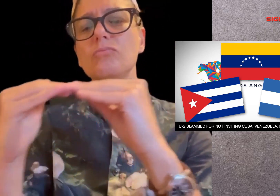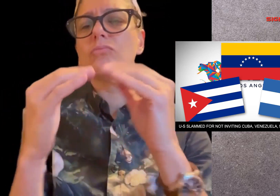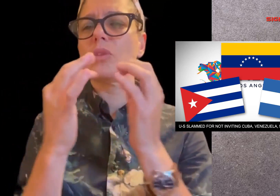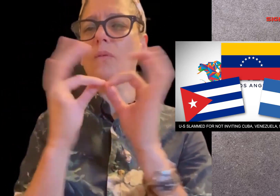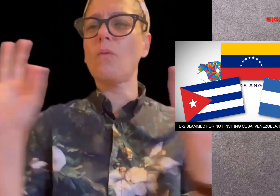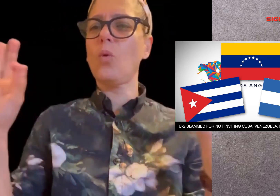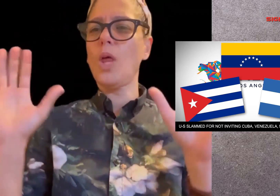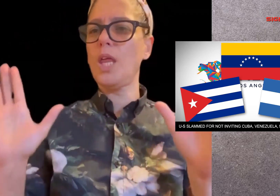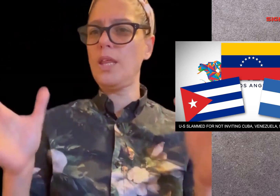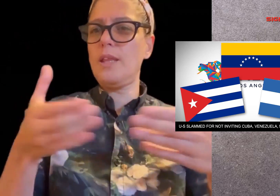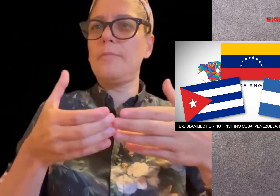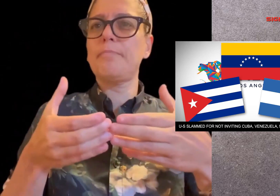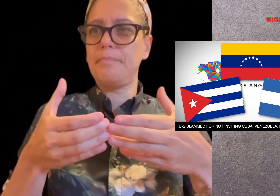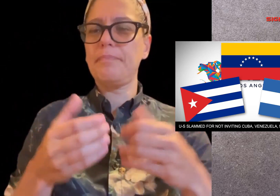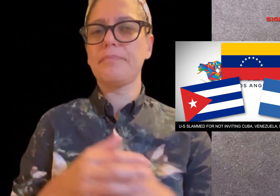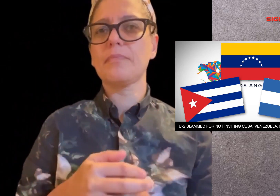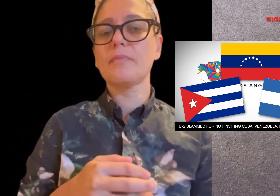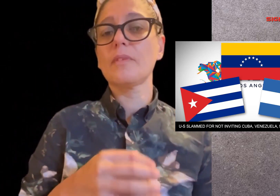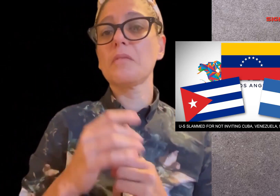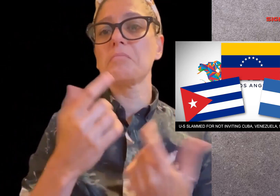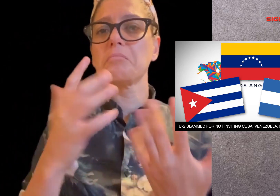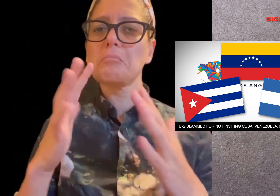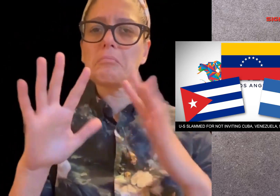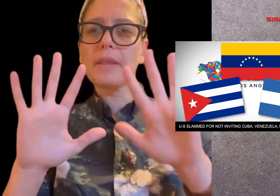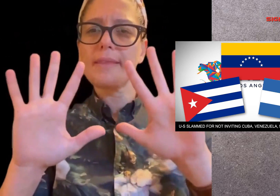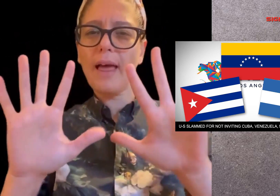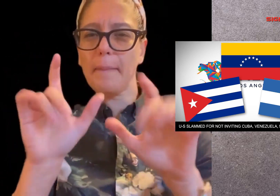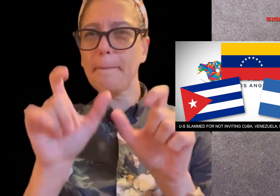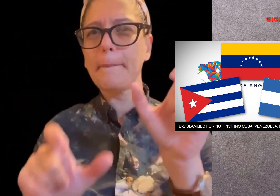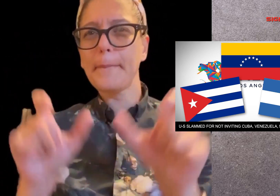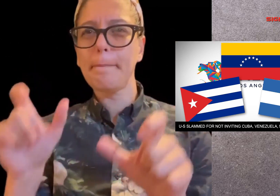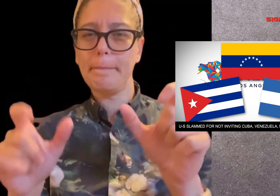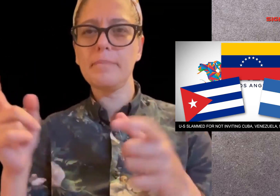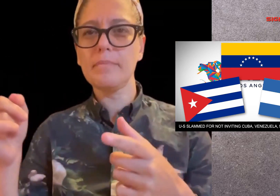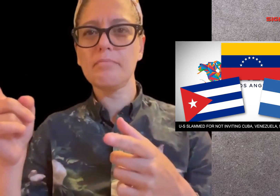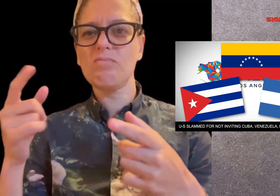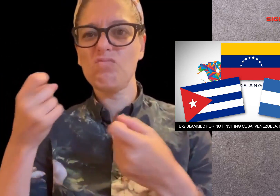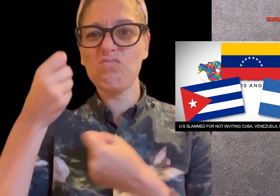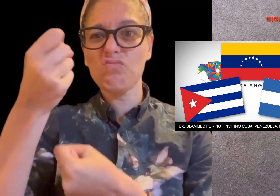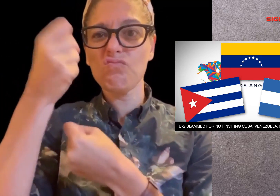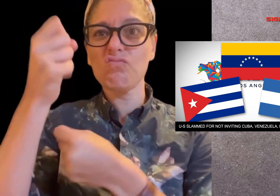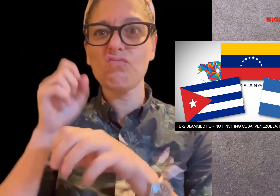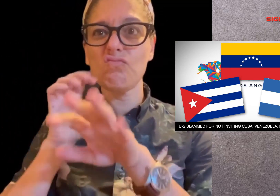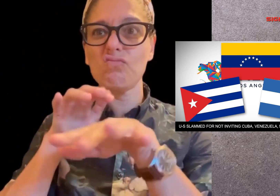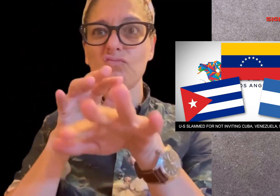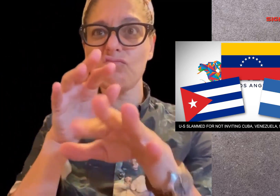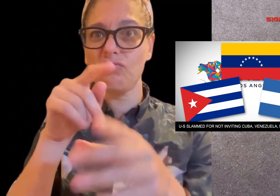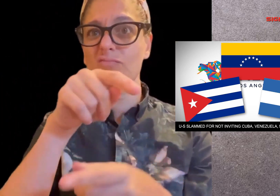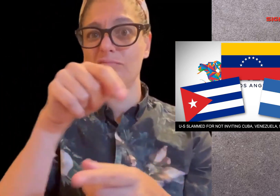highlight a major goal of the summit which is to encourage democracy dozens of people